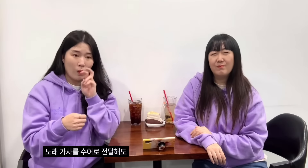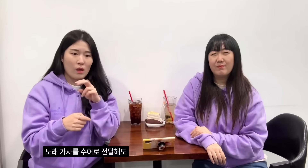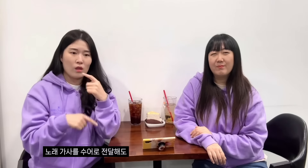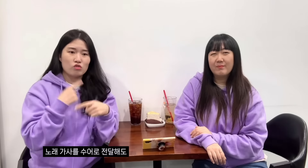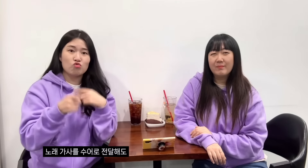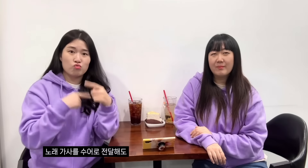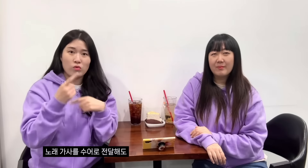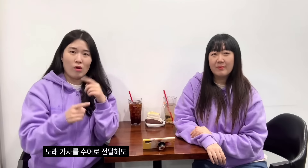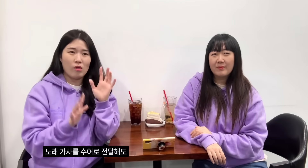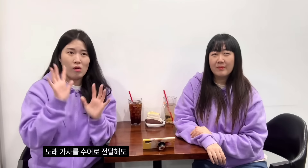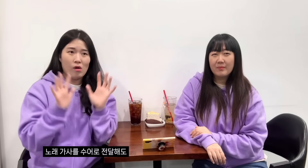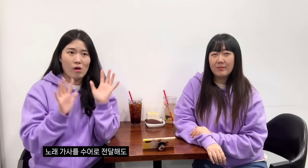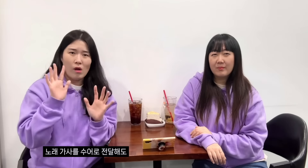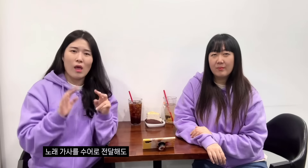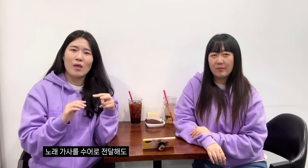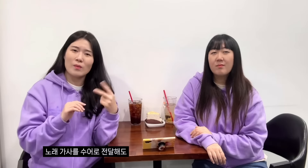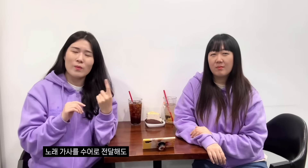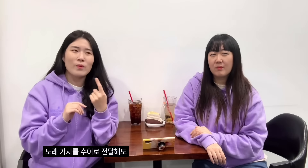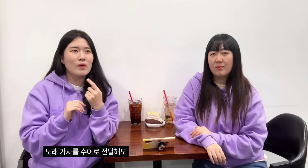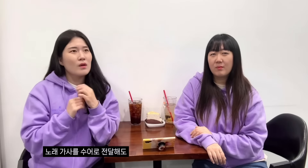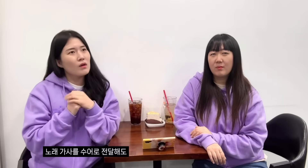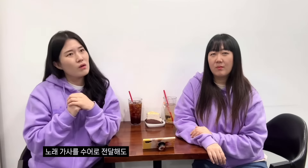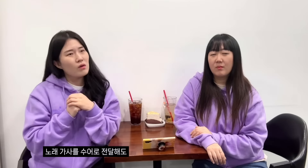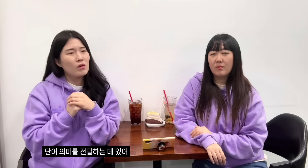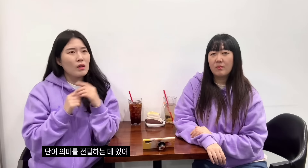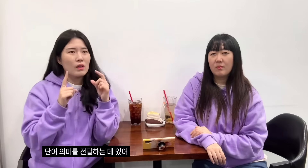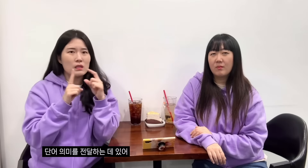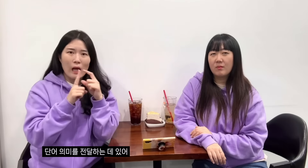Even if the lyrics of the song are conveyed in sign language,